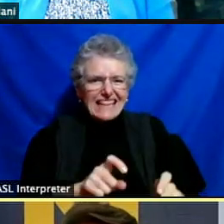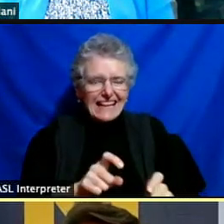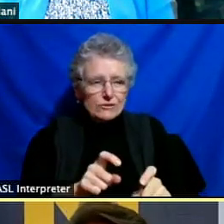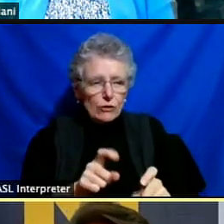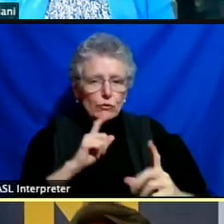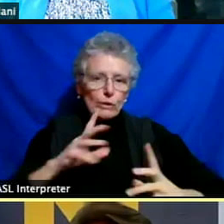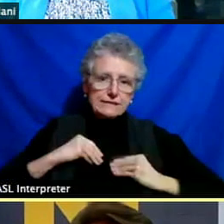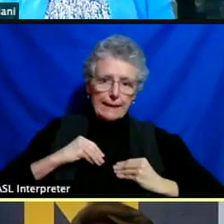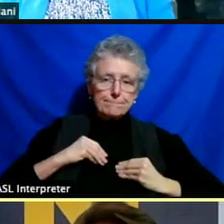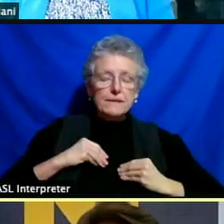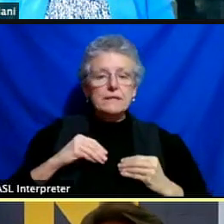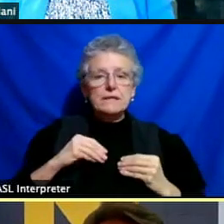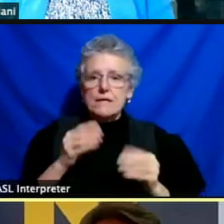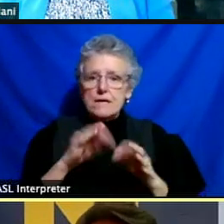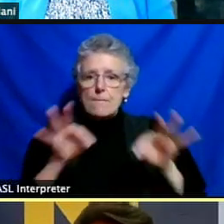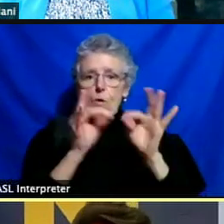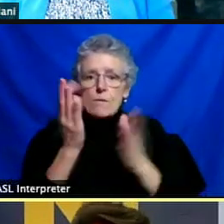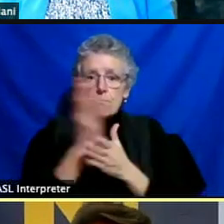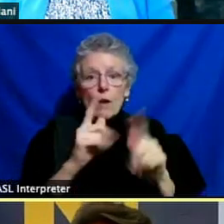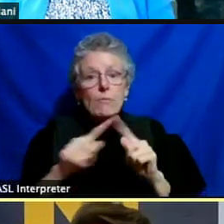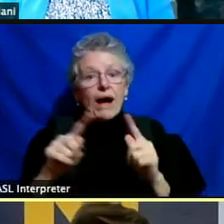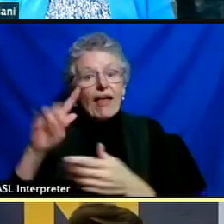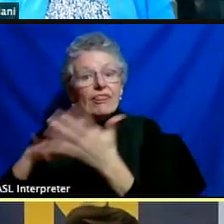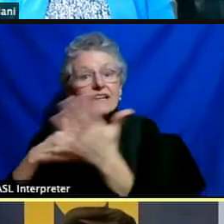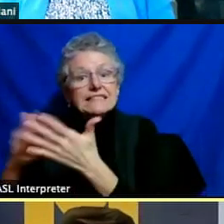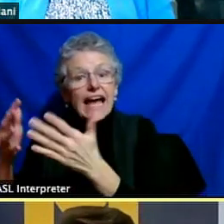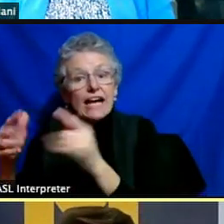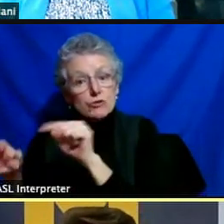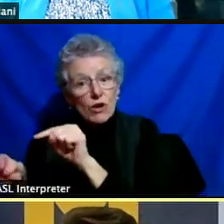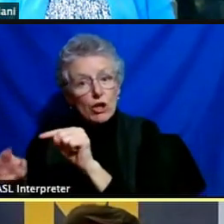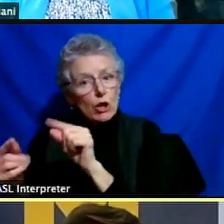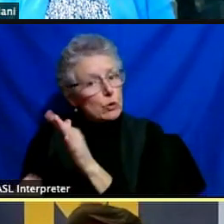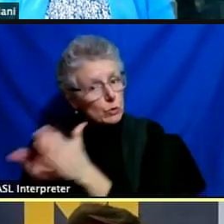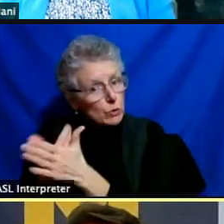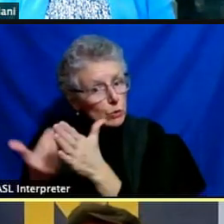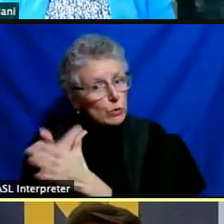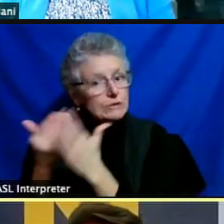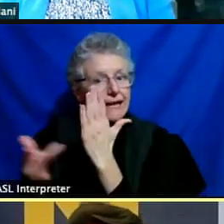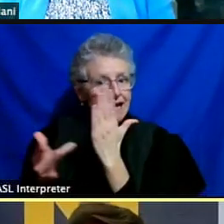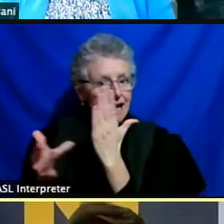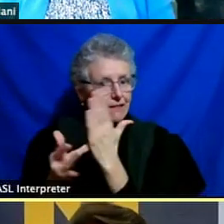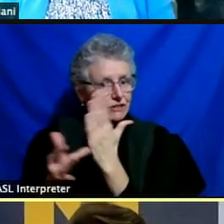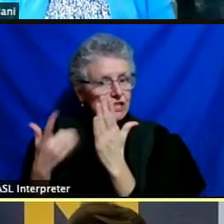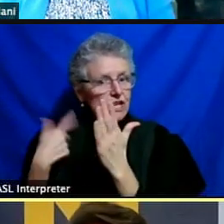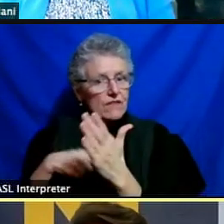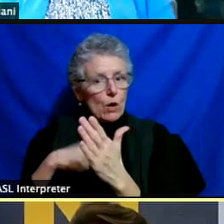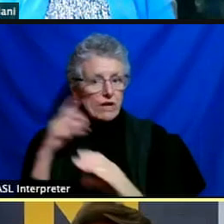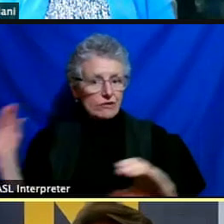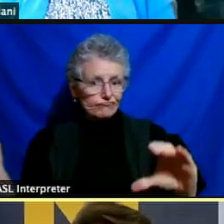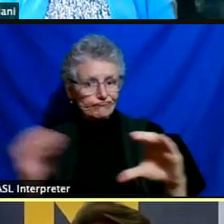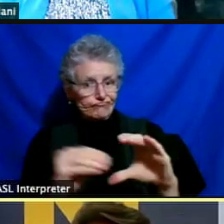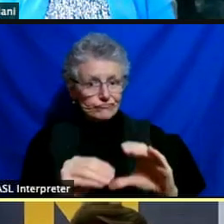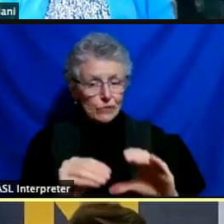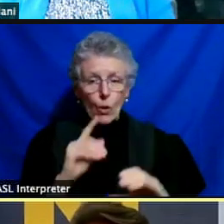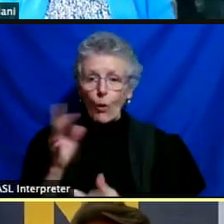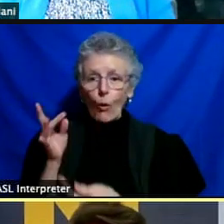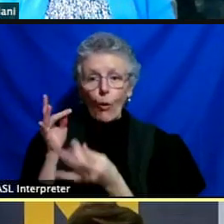but then the the scheduler is actually a new piece of technology that we've layered in. And it looks really slick. It works very effectively,